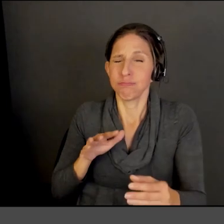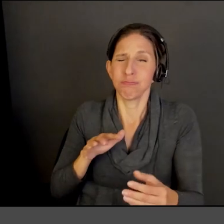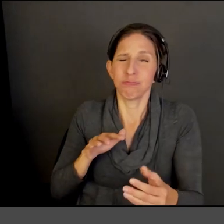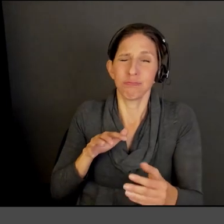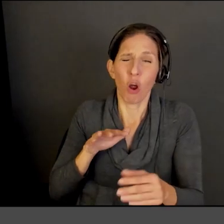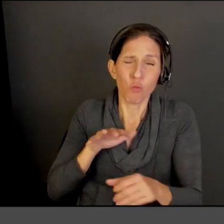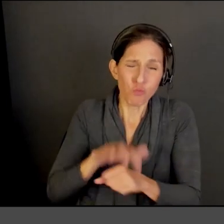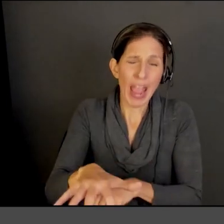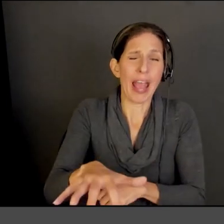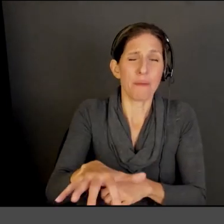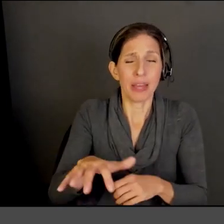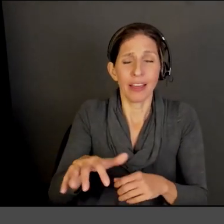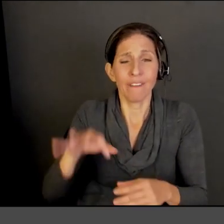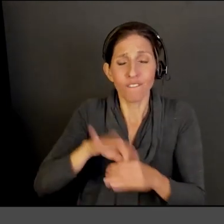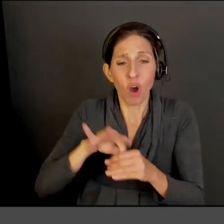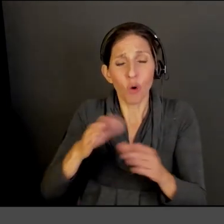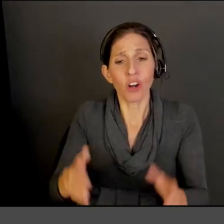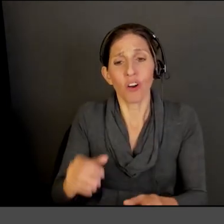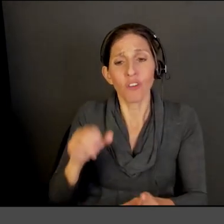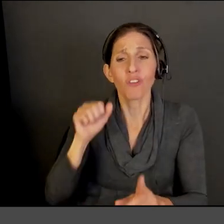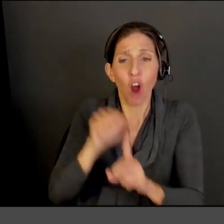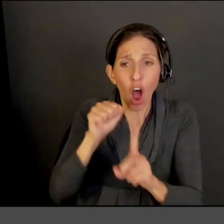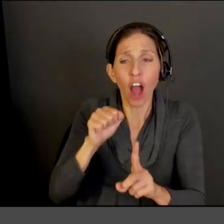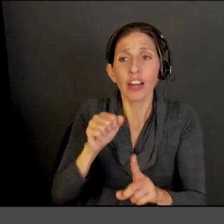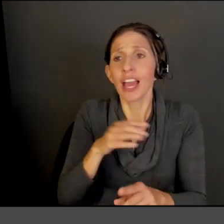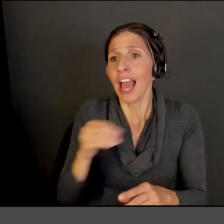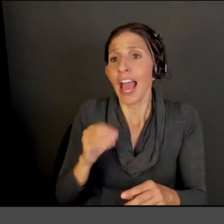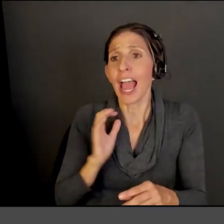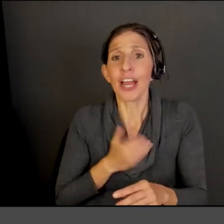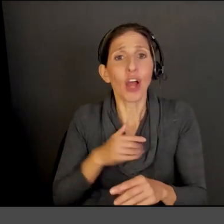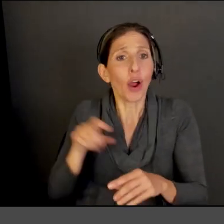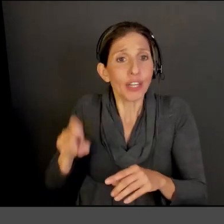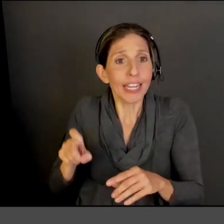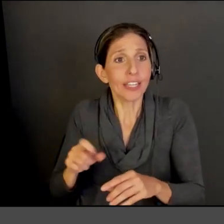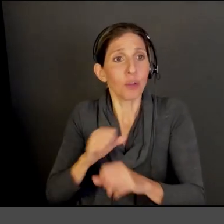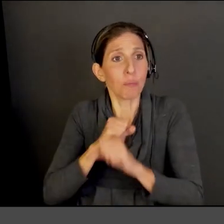FROM ALL OF THESE PEOPLE IN THE CITY WHO ARE OUT HERE TRYING TO STEAL HONEST,